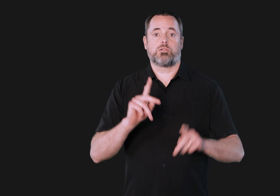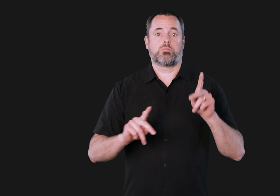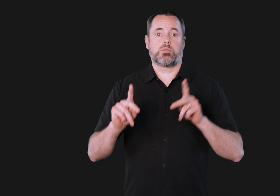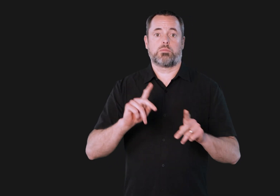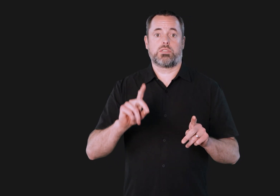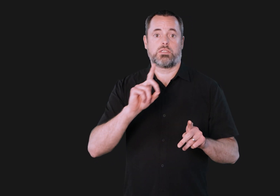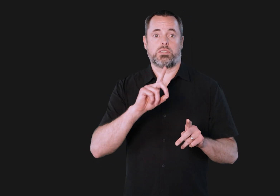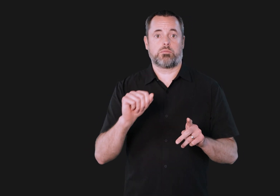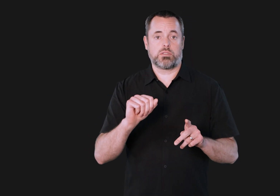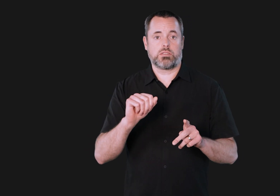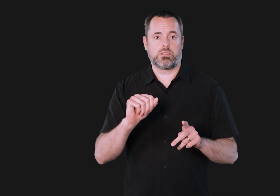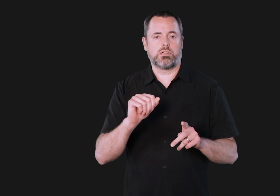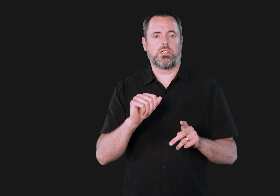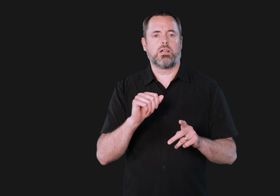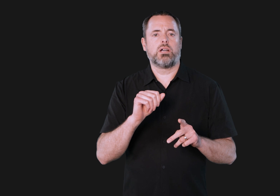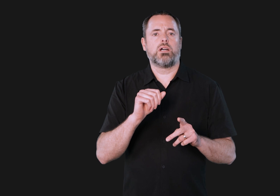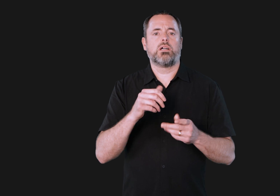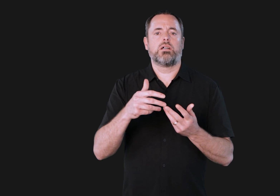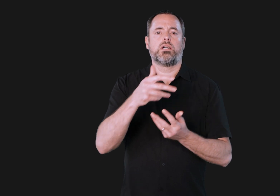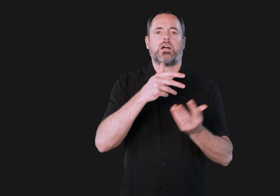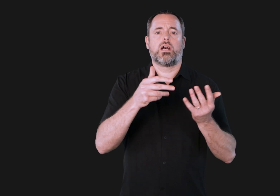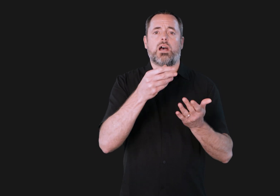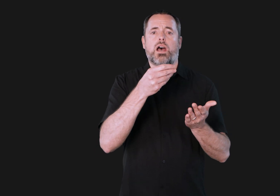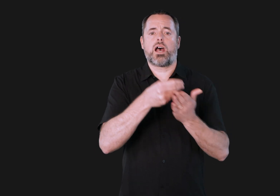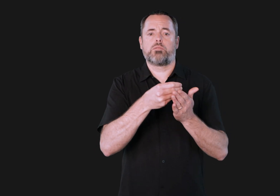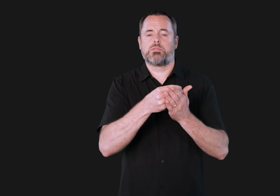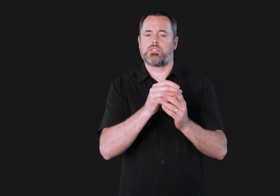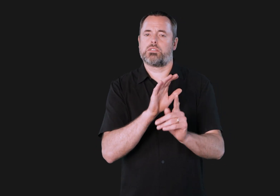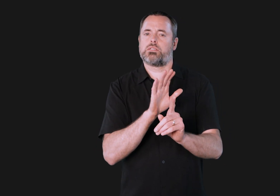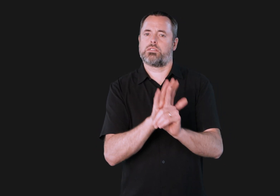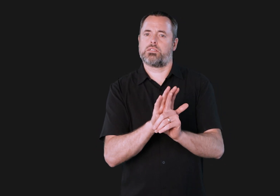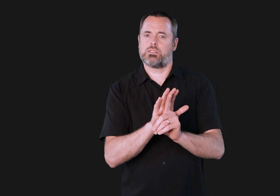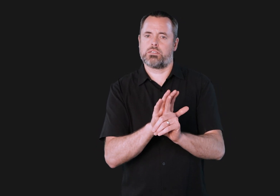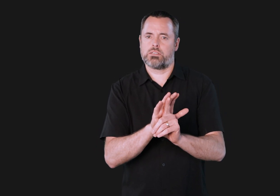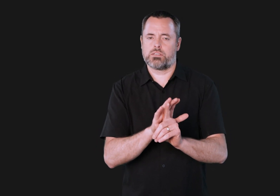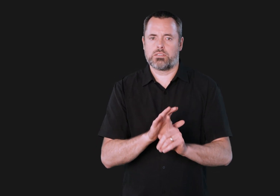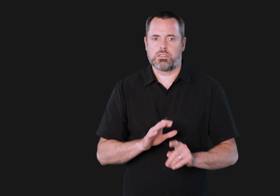Socioeconomic status of people with disabilities